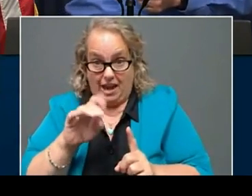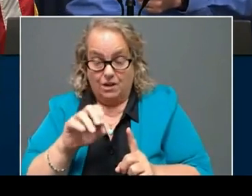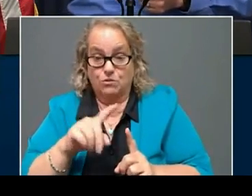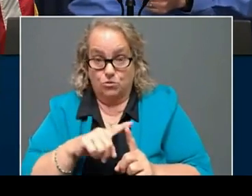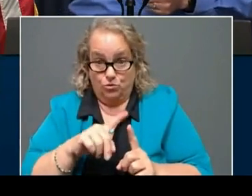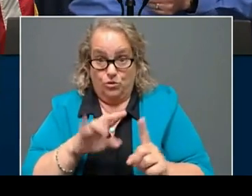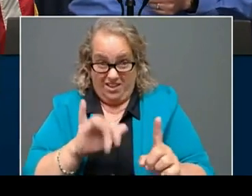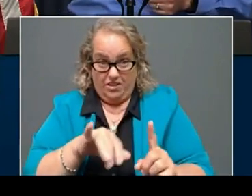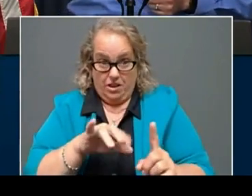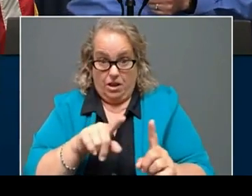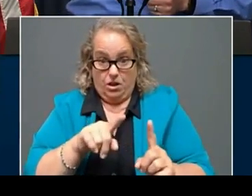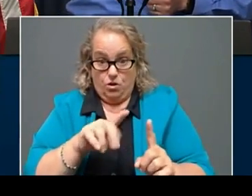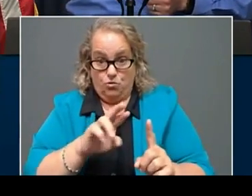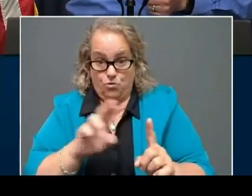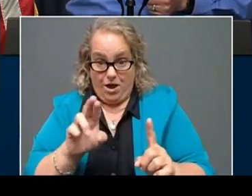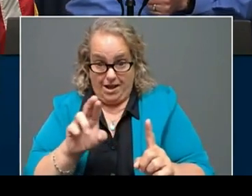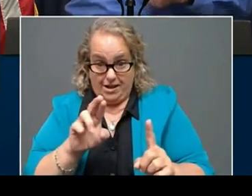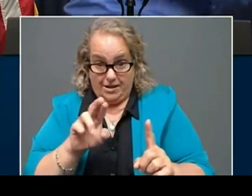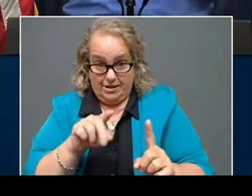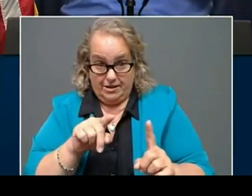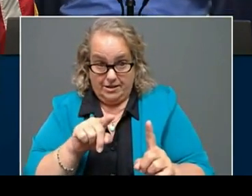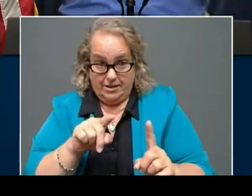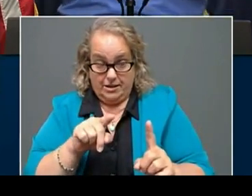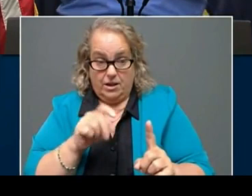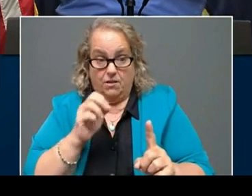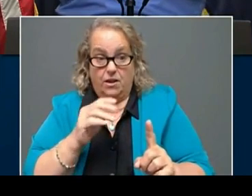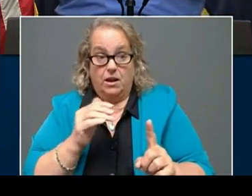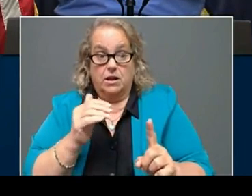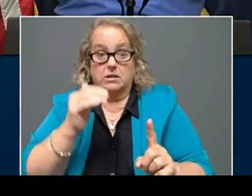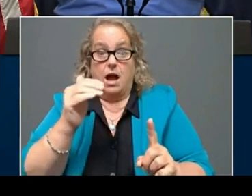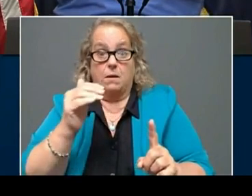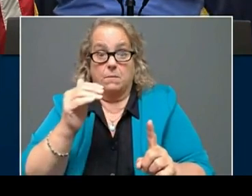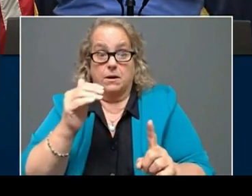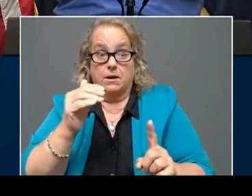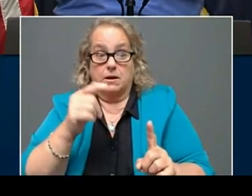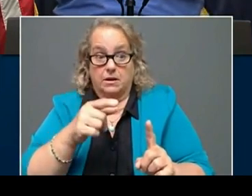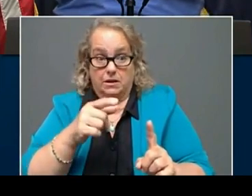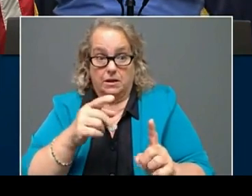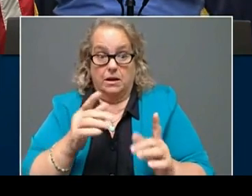those individuals up to the top, he immediately encounters an unvaccinated